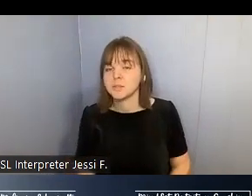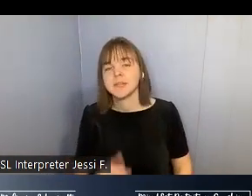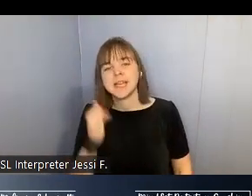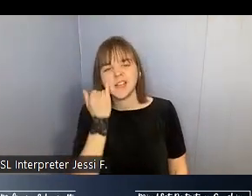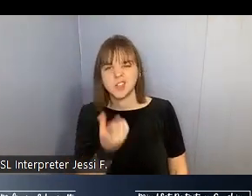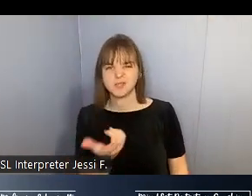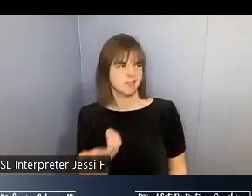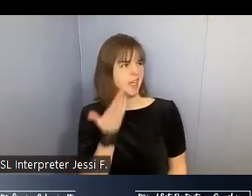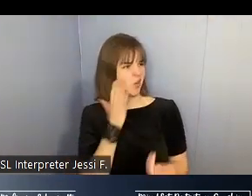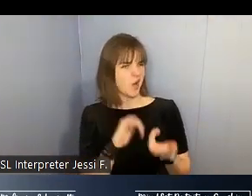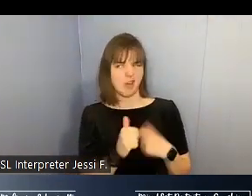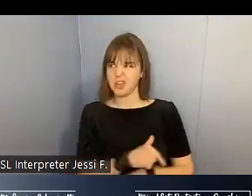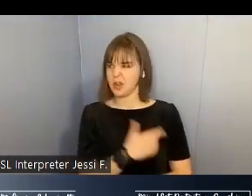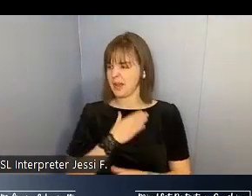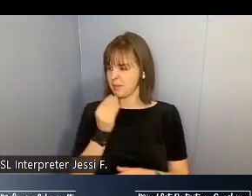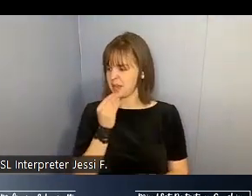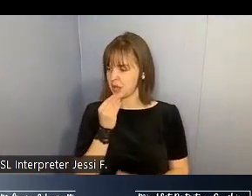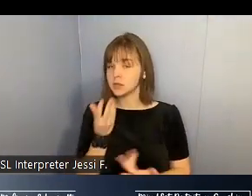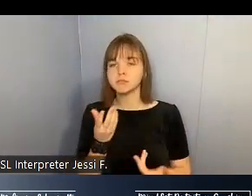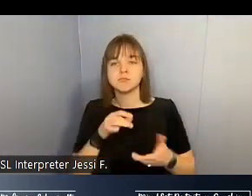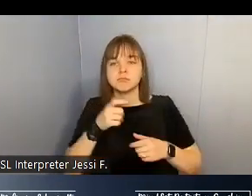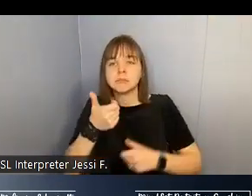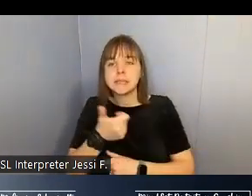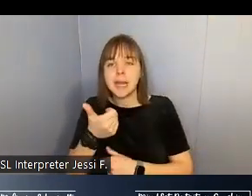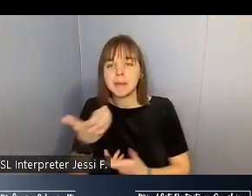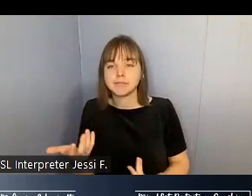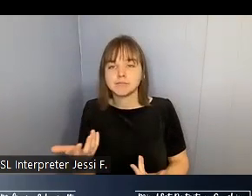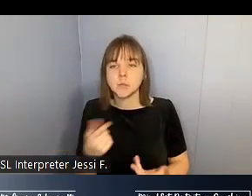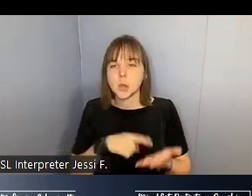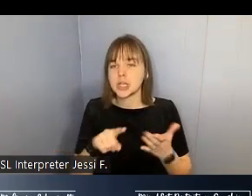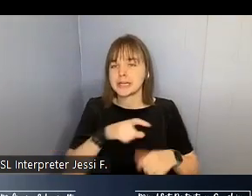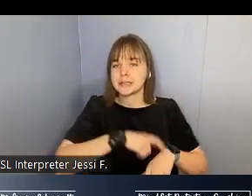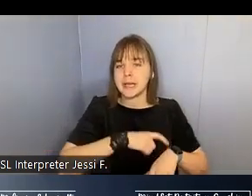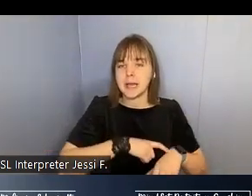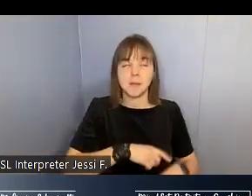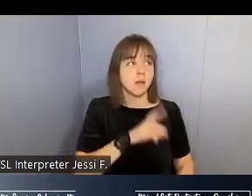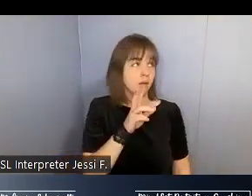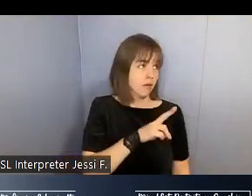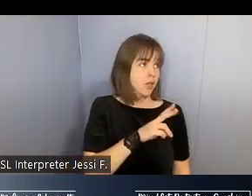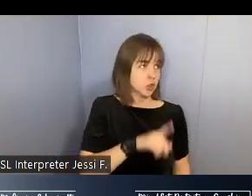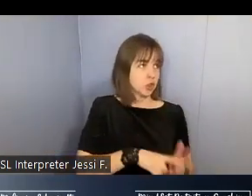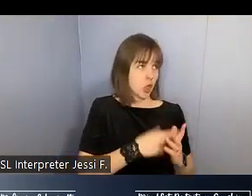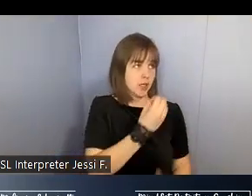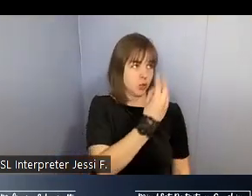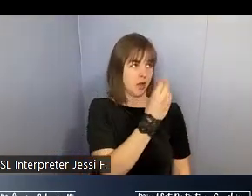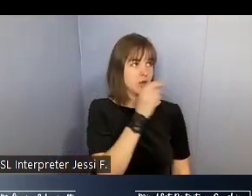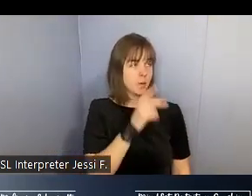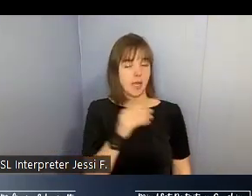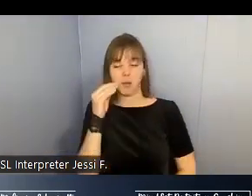Pull out your phone or a stopwatch. Time a meal. Time a few meals. Come up with an average, and start to get an idea of how long it really